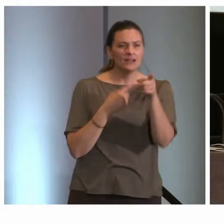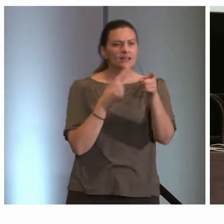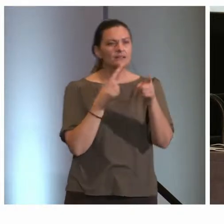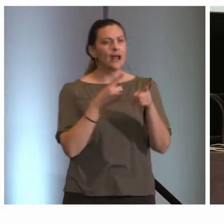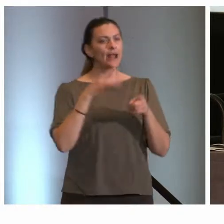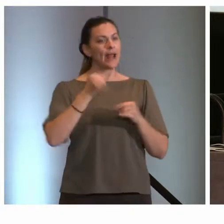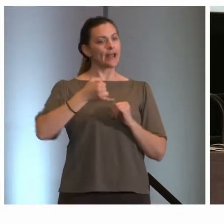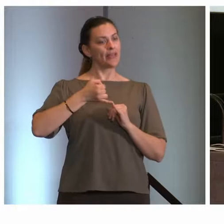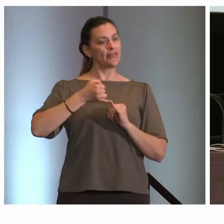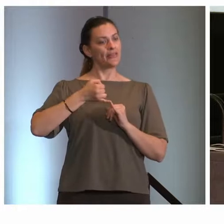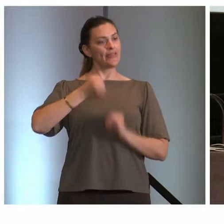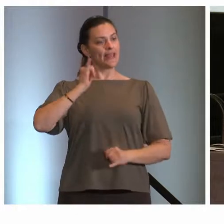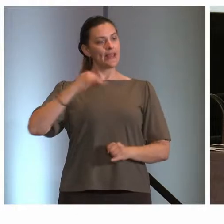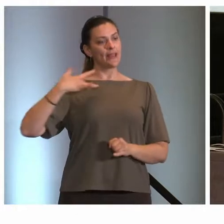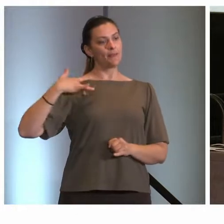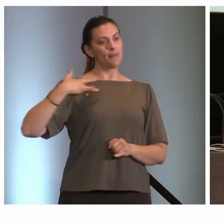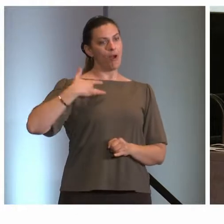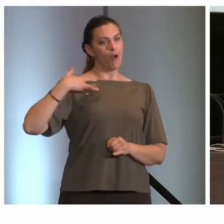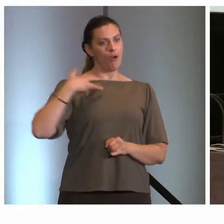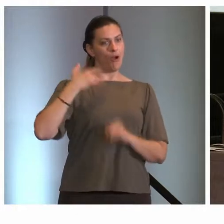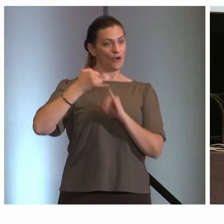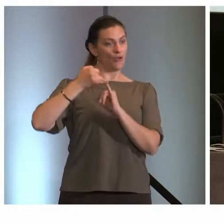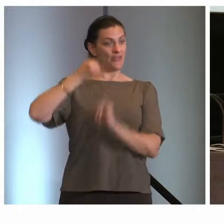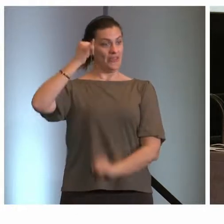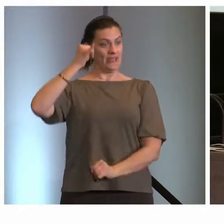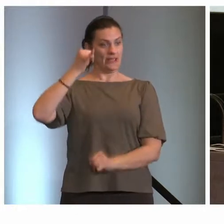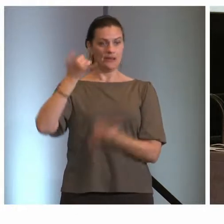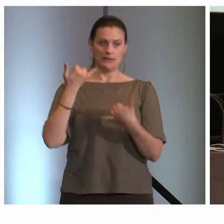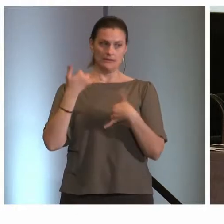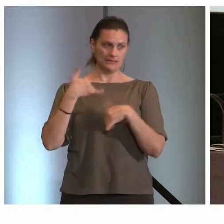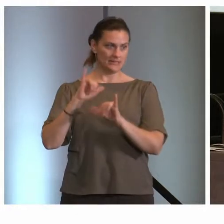that might help. Oh, there it is.